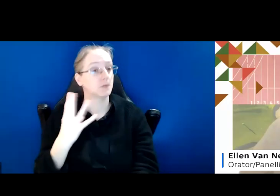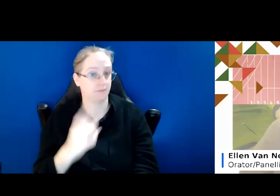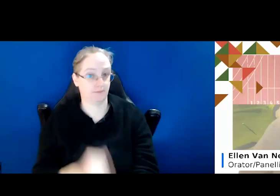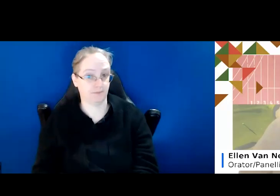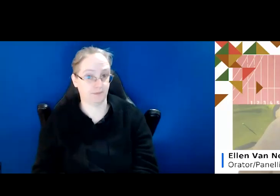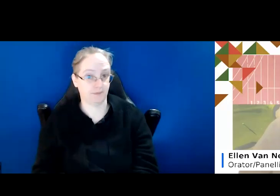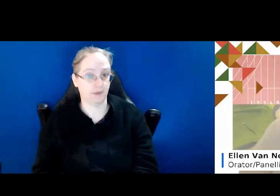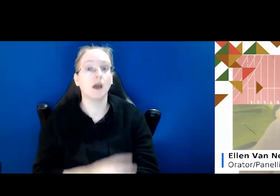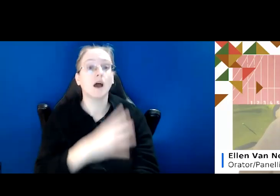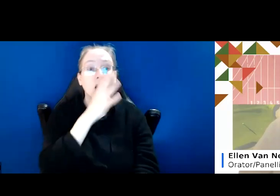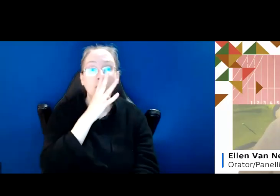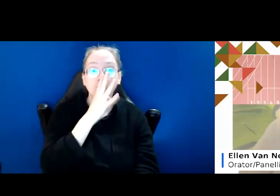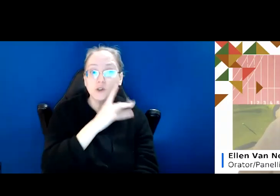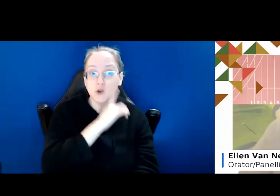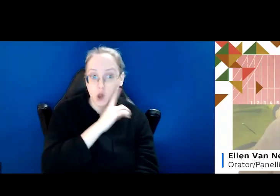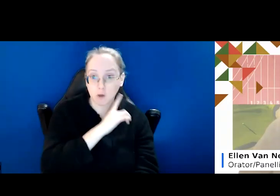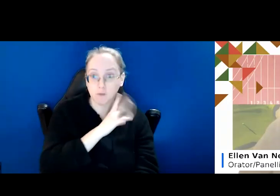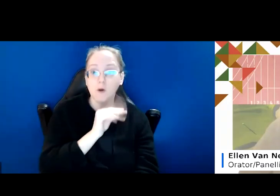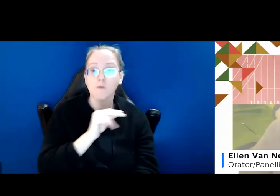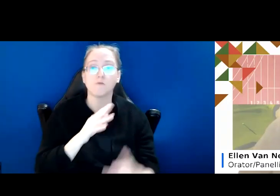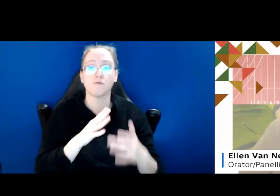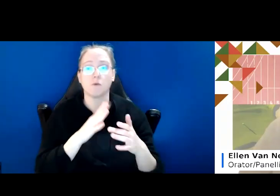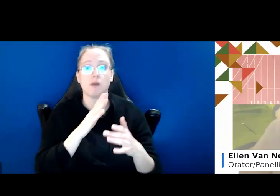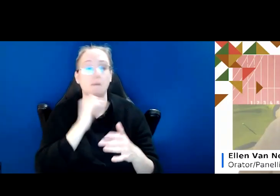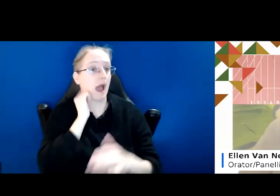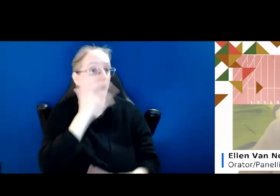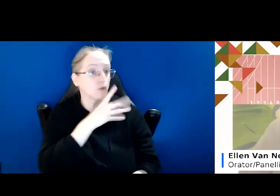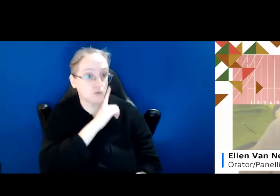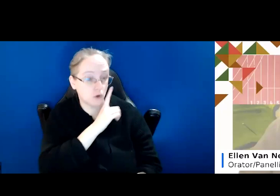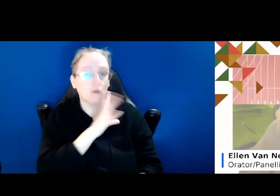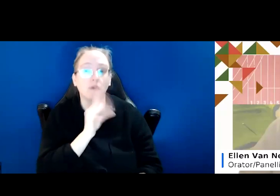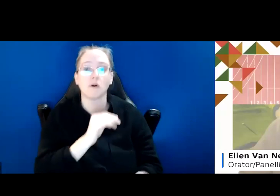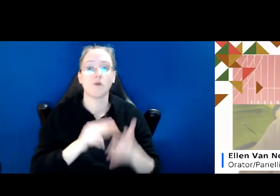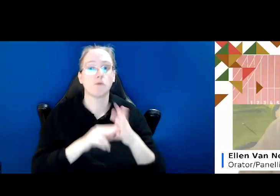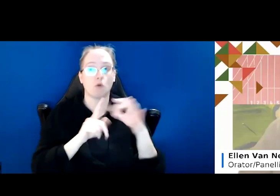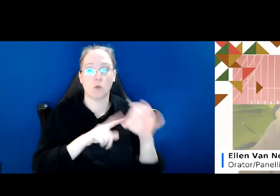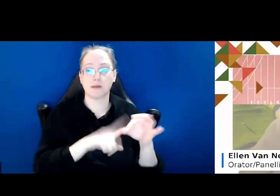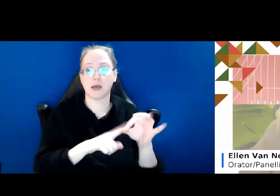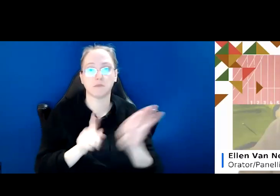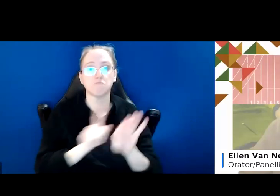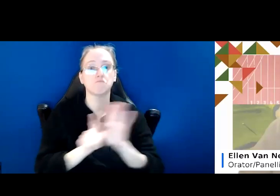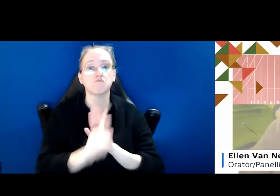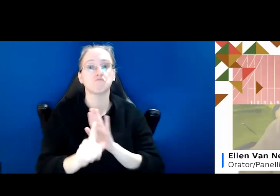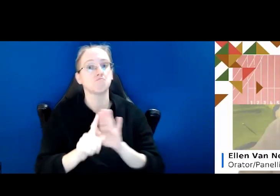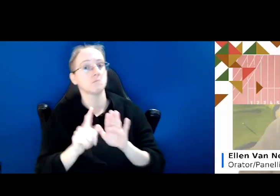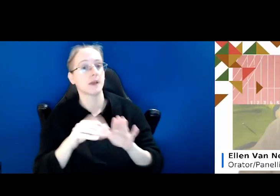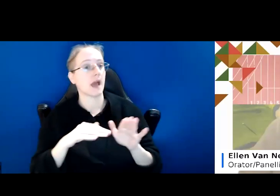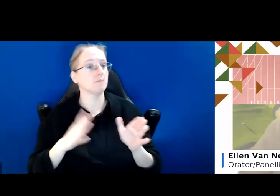is playing her first representative tournament in Nepal, a sport loved amongst Indigenous players,